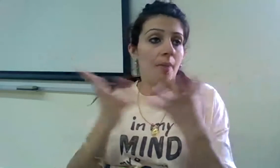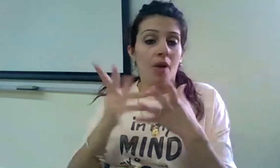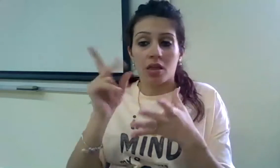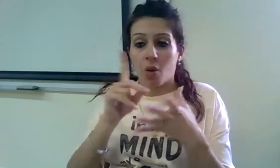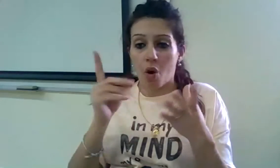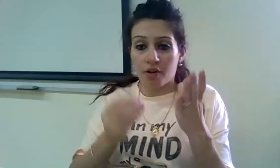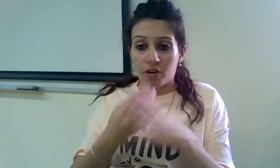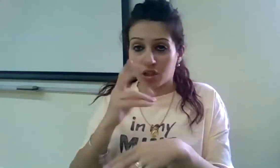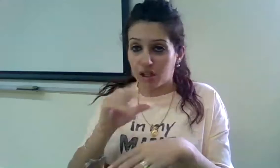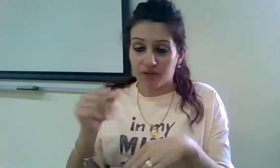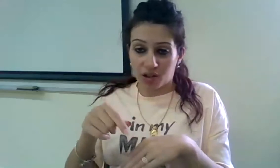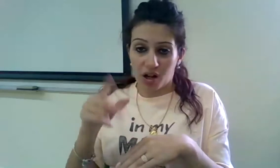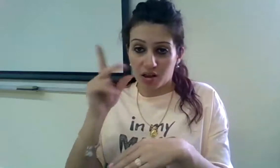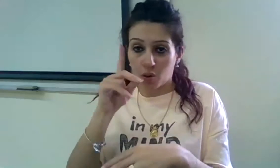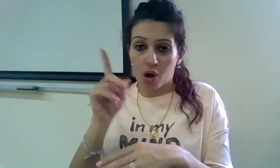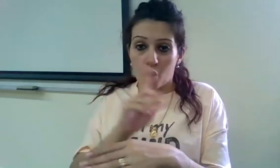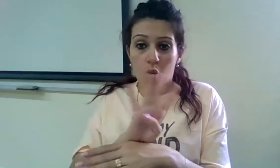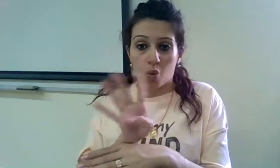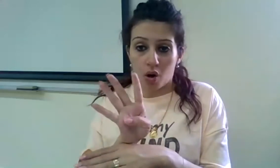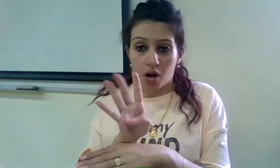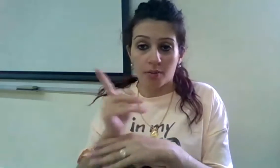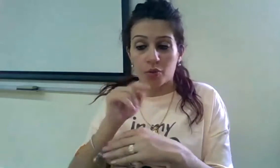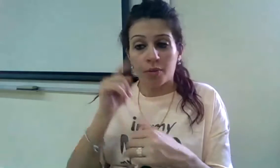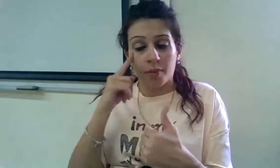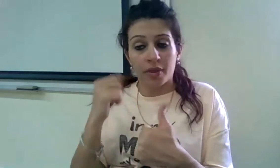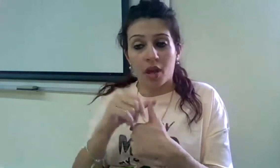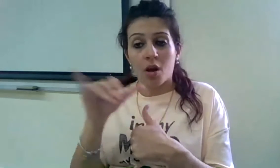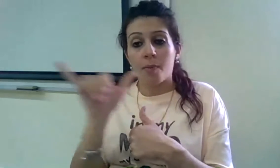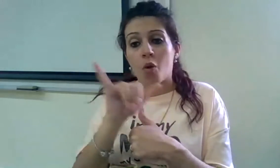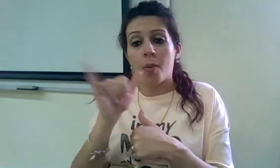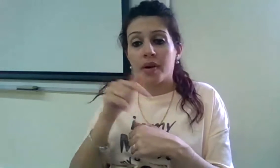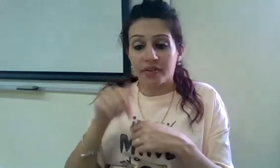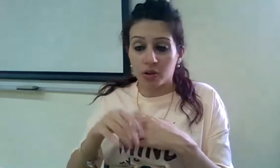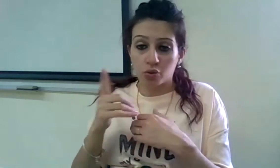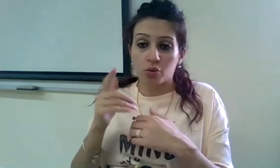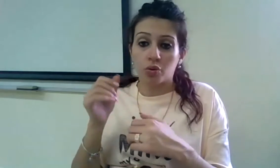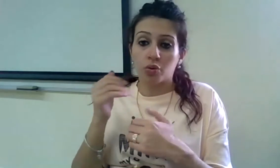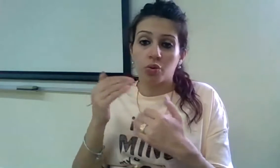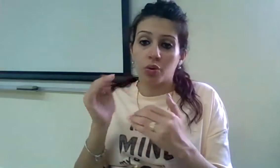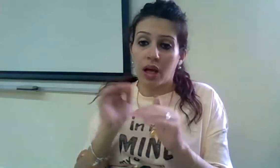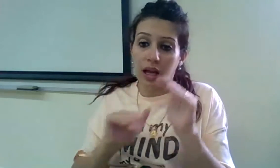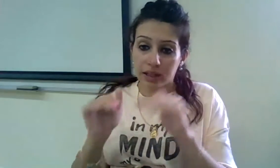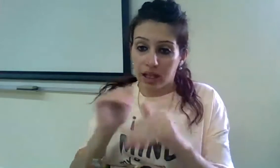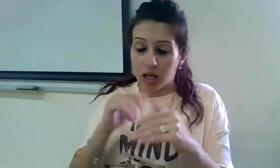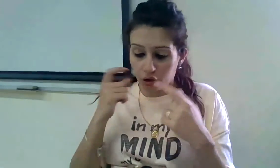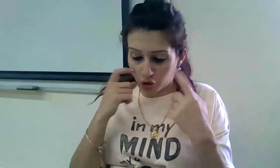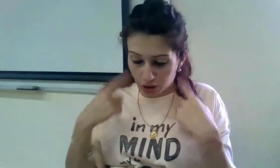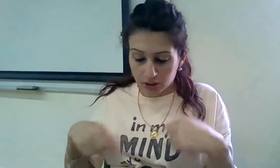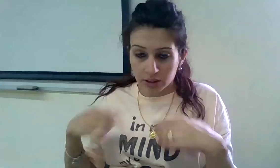link in the educational process, and light of the regulations and laws in effect.